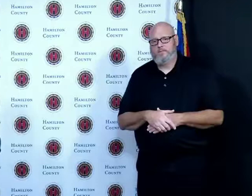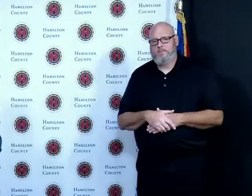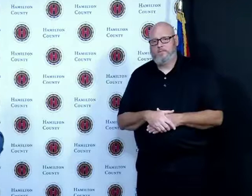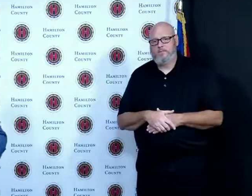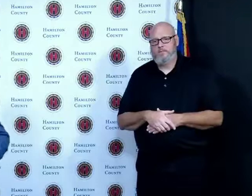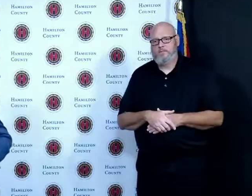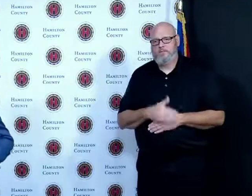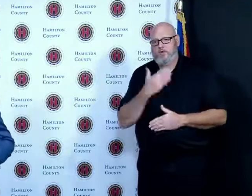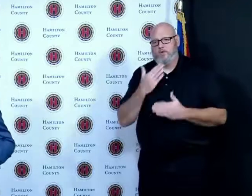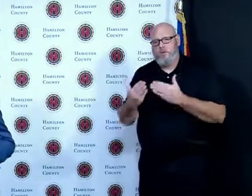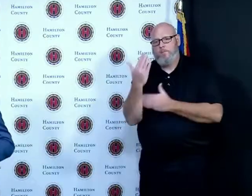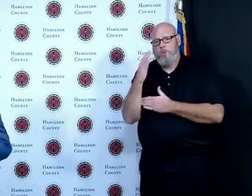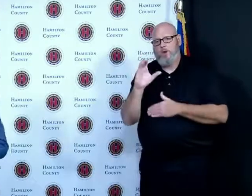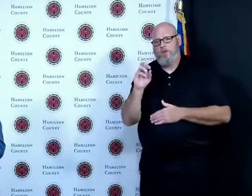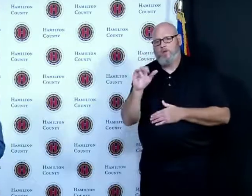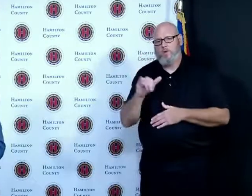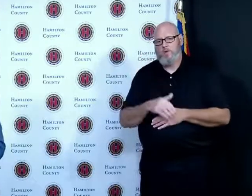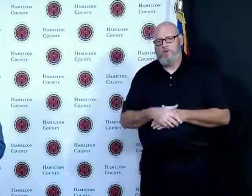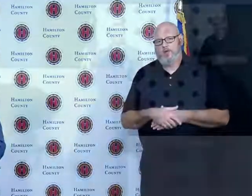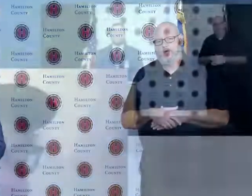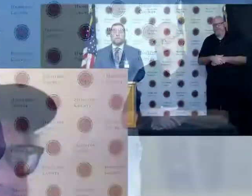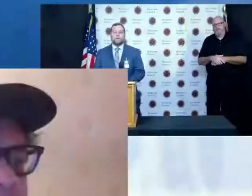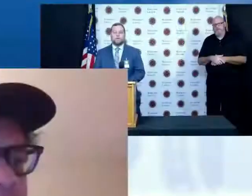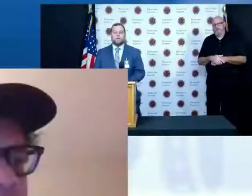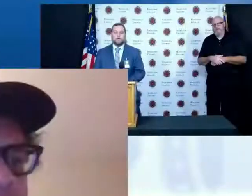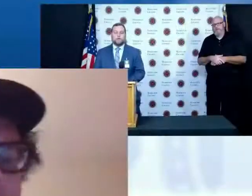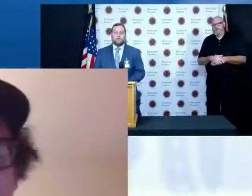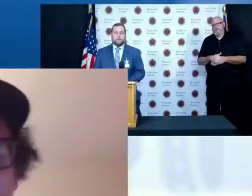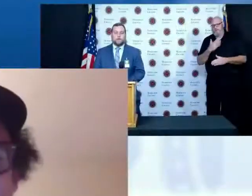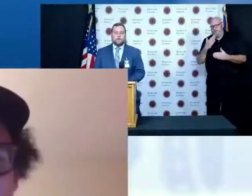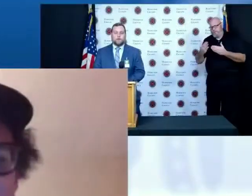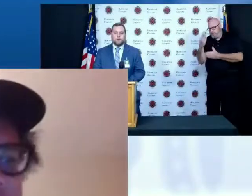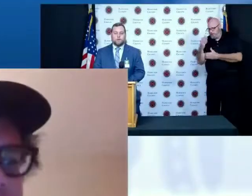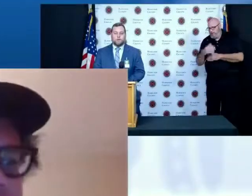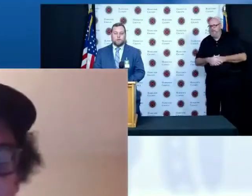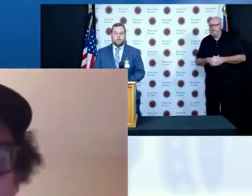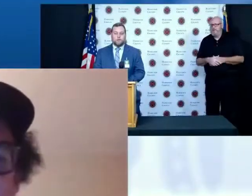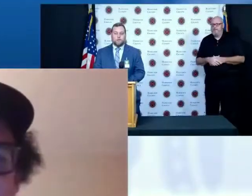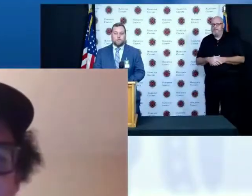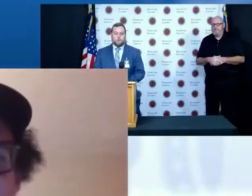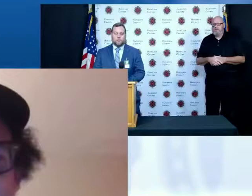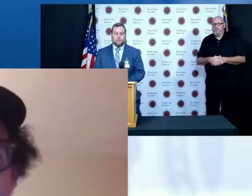good morning I just wanted to ask how's the new vaccine site doing how many people have been